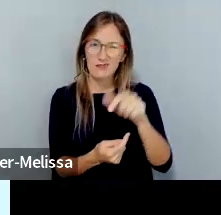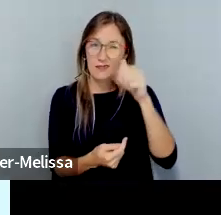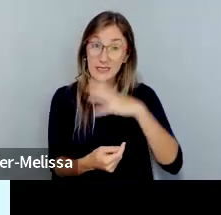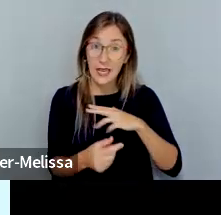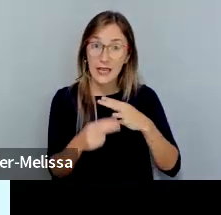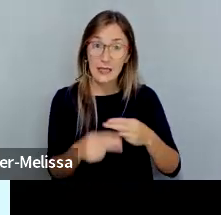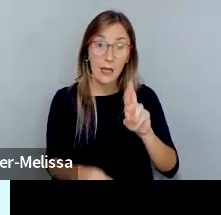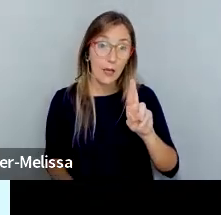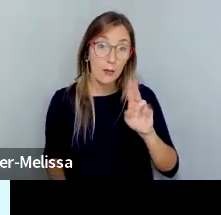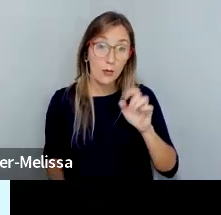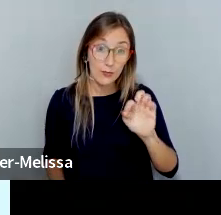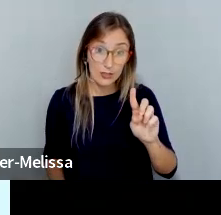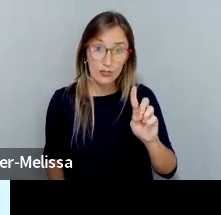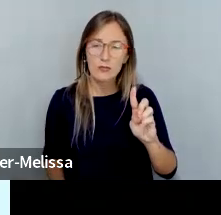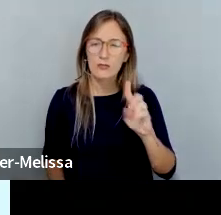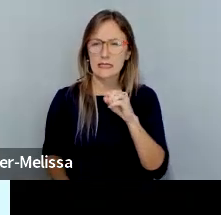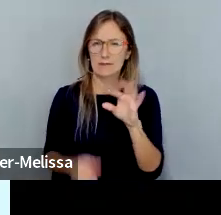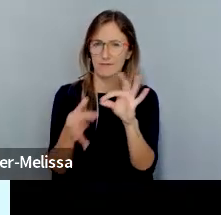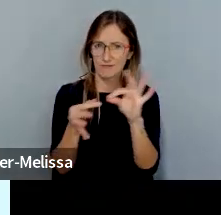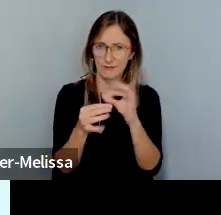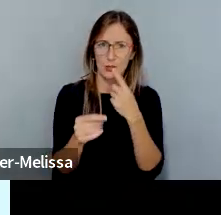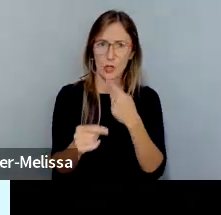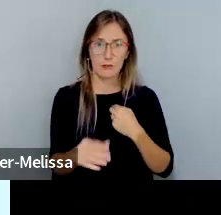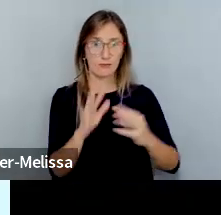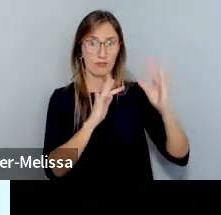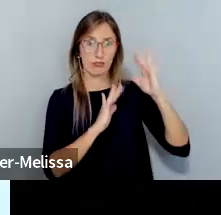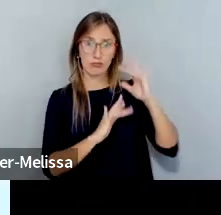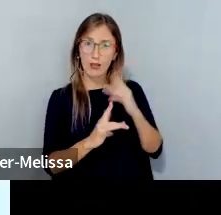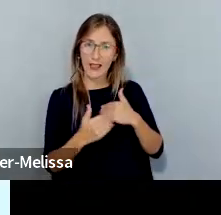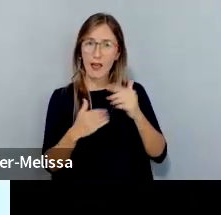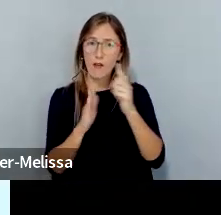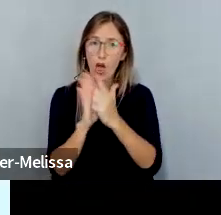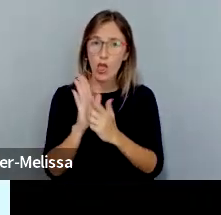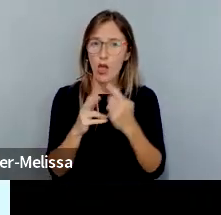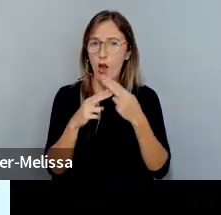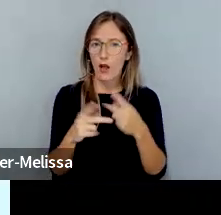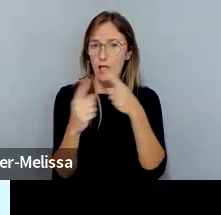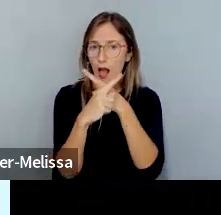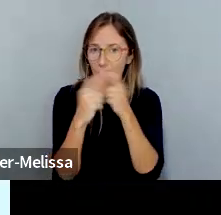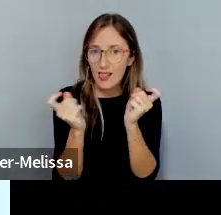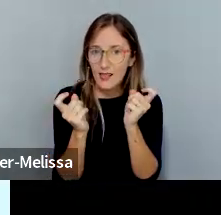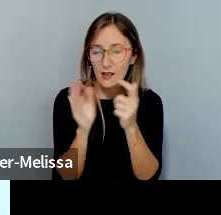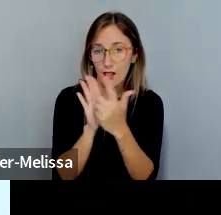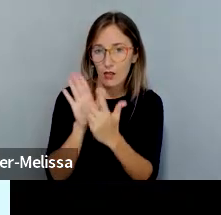community. One story I remember I met a gentleman named Richard and he was